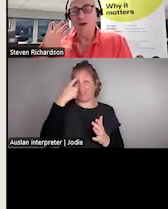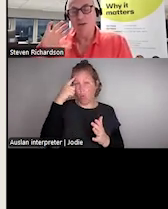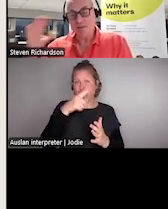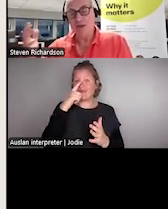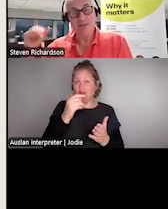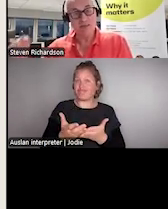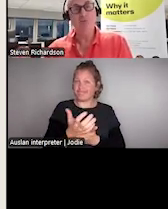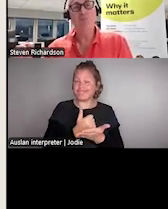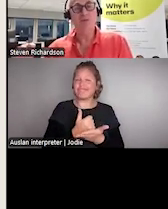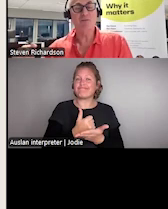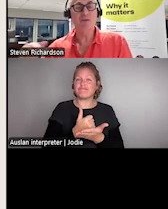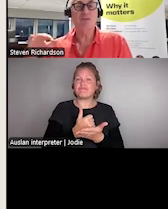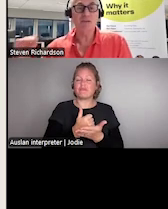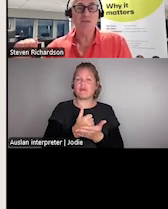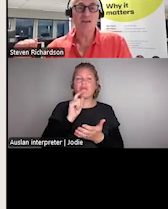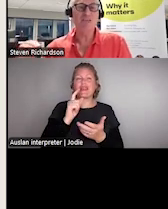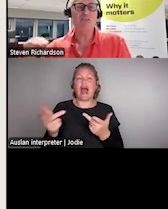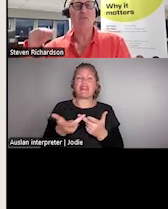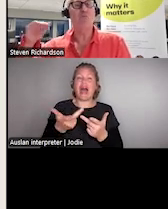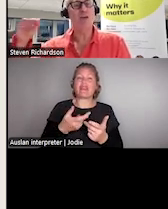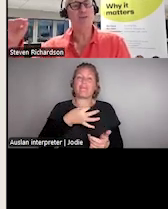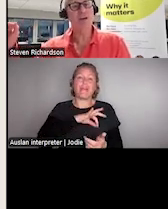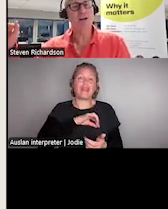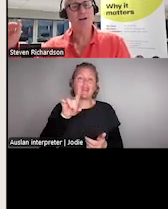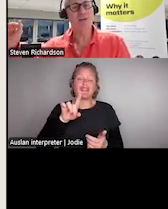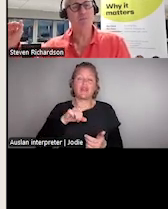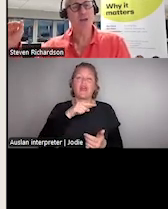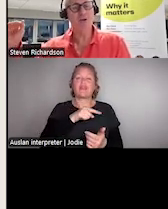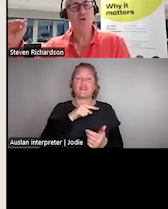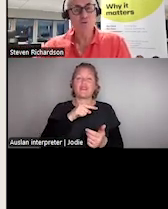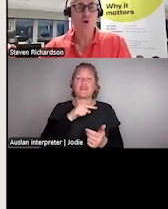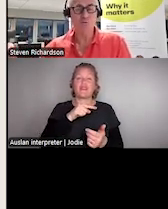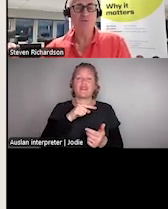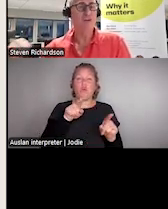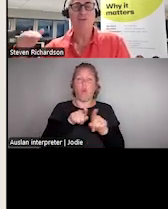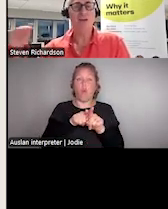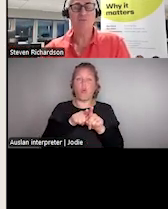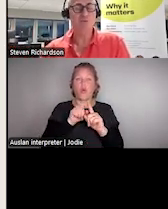Another ancillary benefit of Giving Day is is they have met new donors they may not